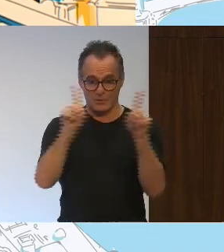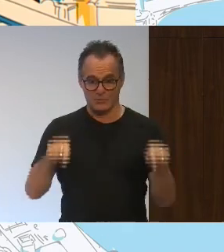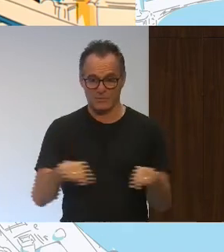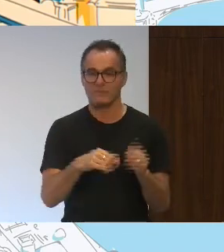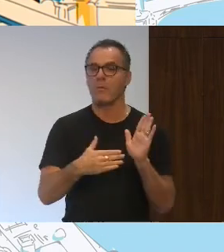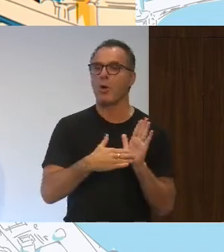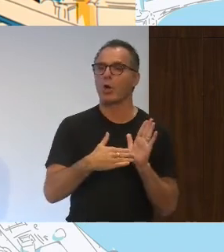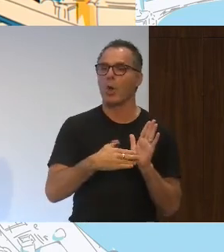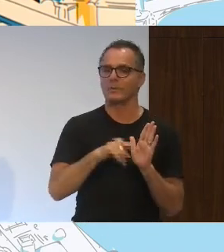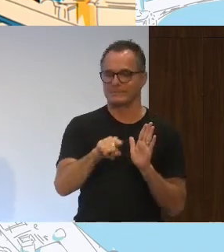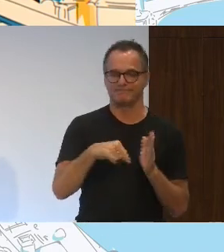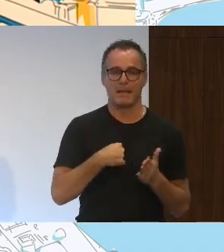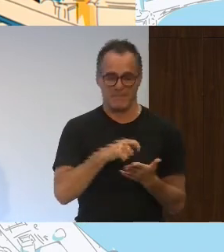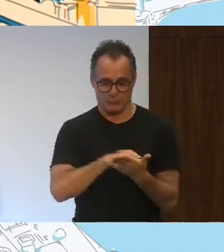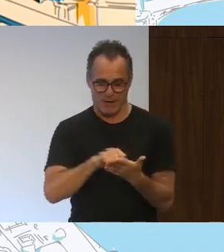I was writing stinging, and I thought, well